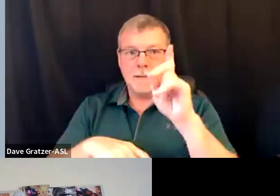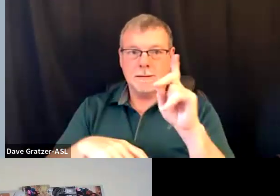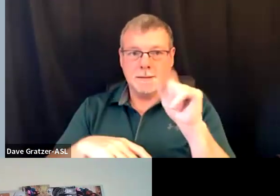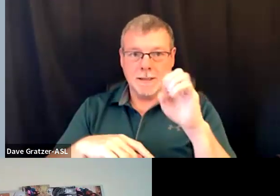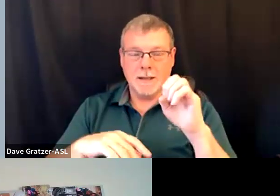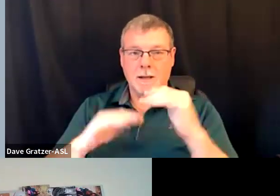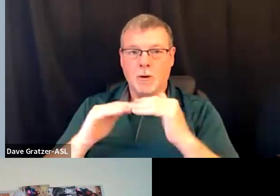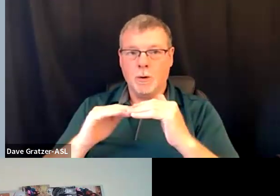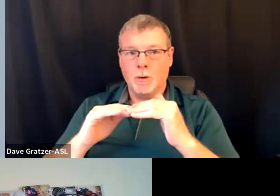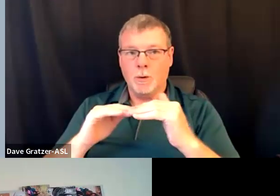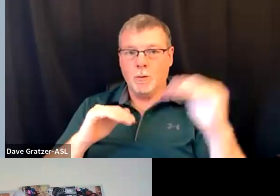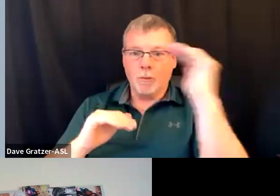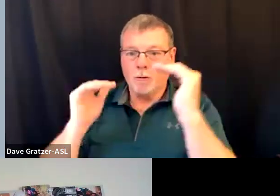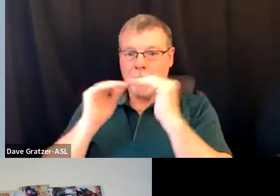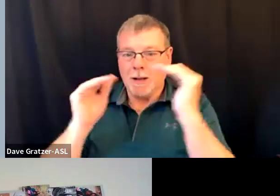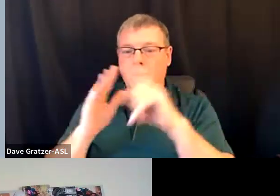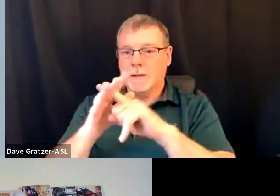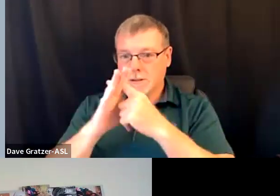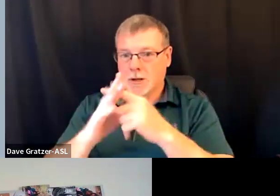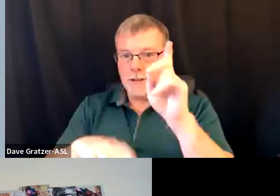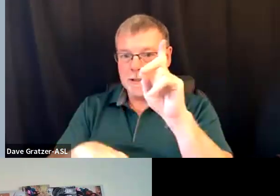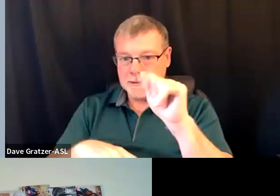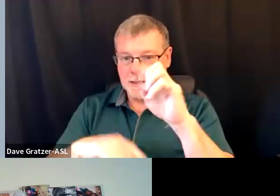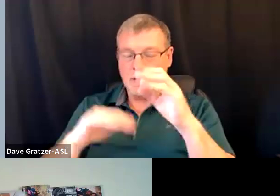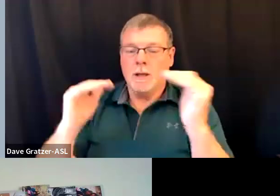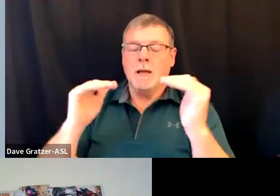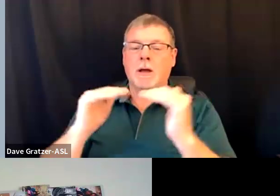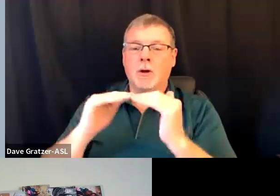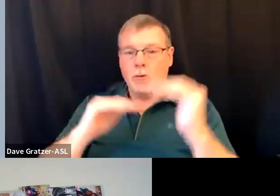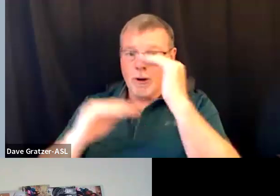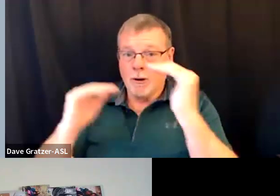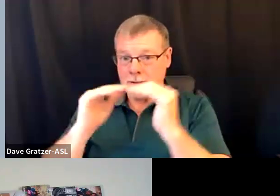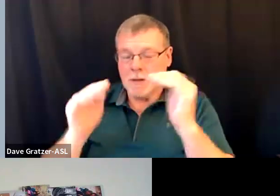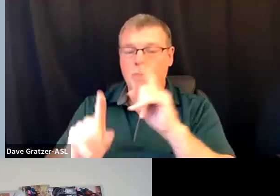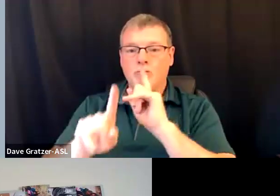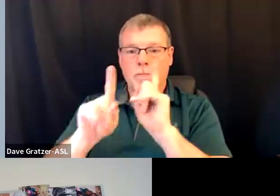greater than or equal to the project start date, greater than or equal to the report start date,